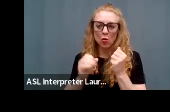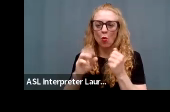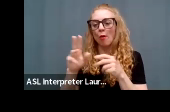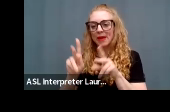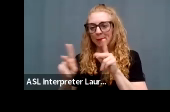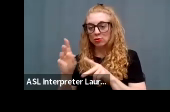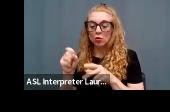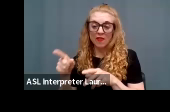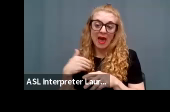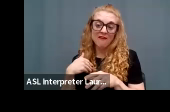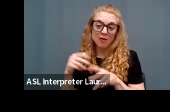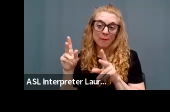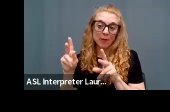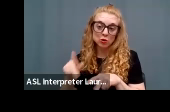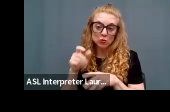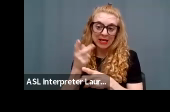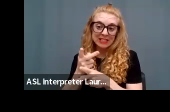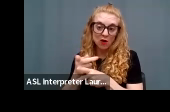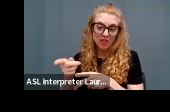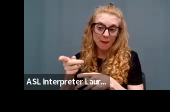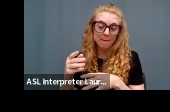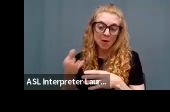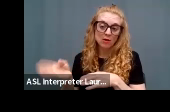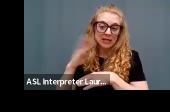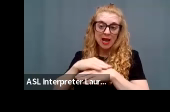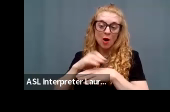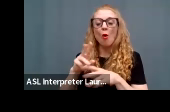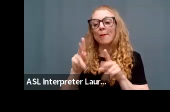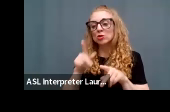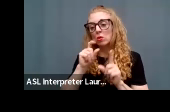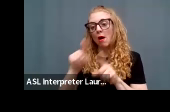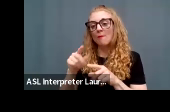with them during their waking hours is it somebody just visits them once a day is it